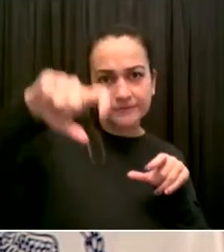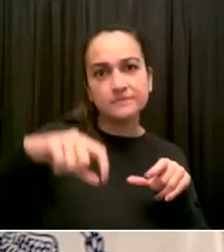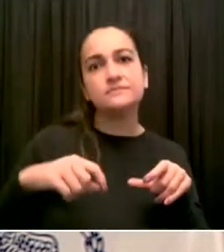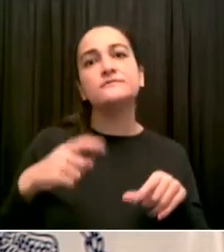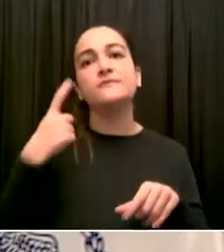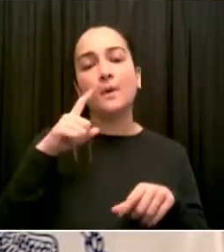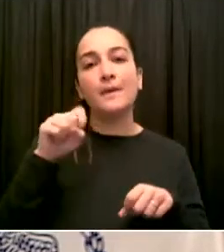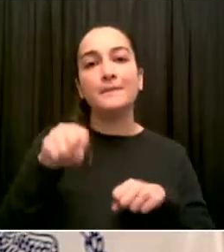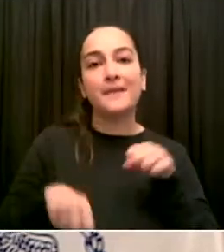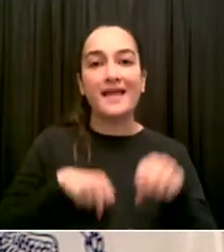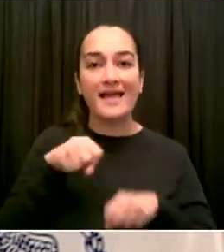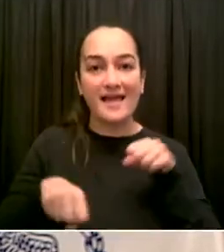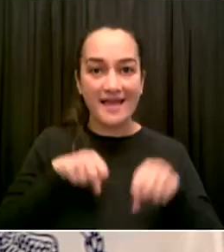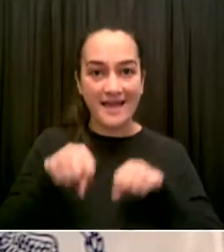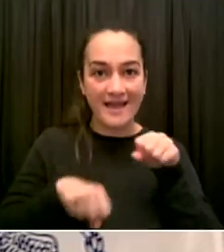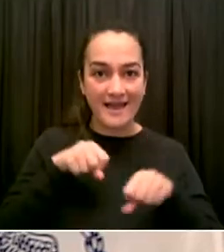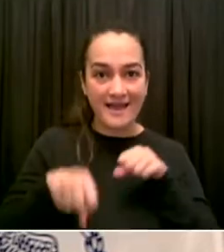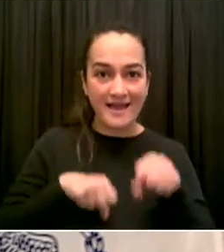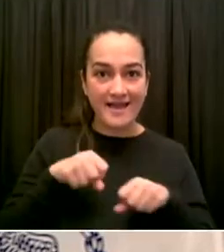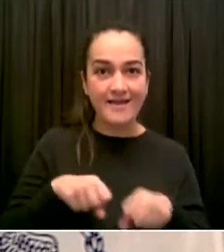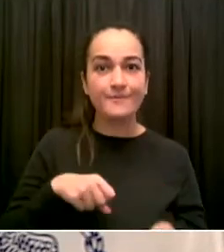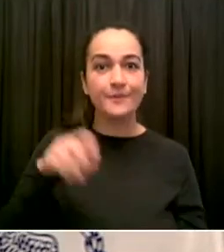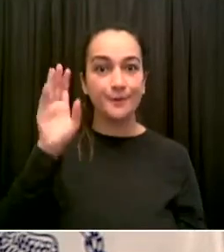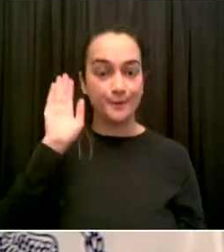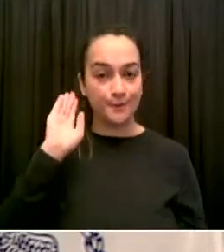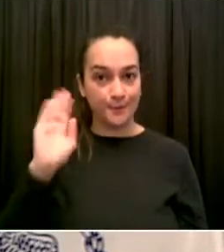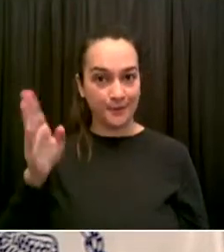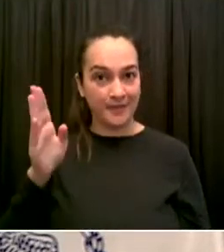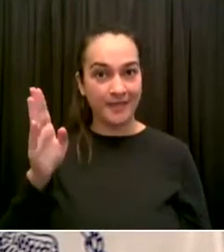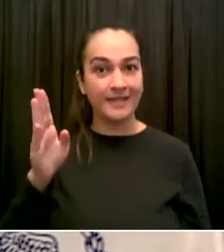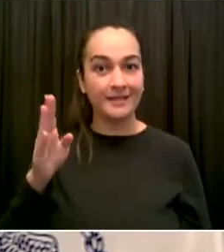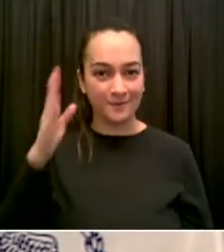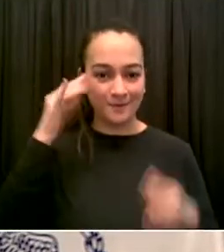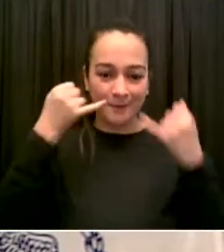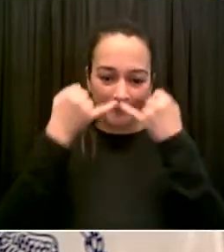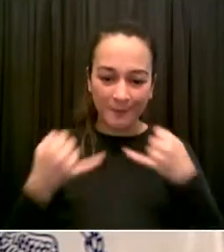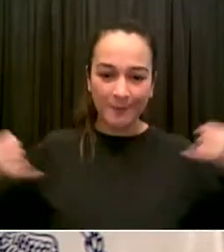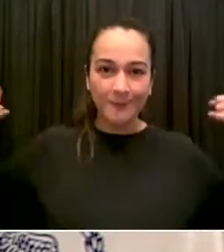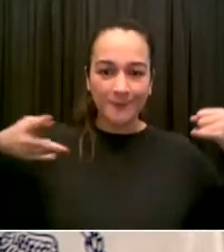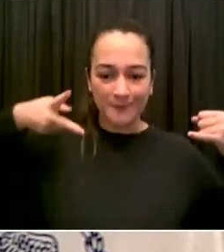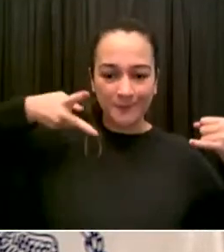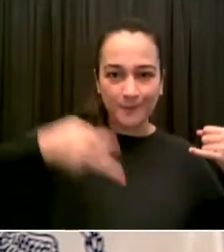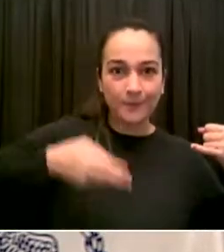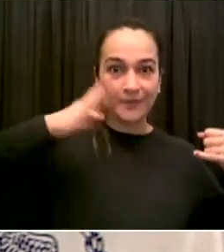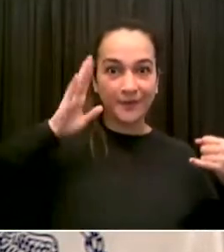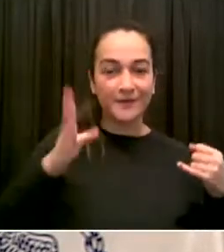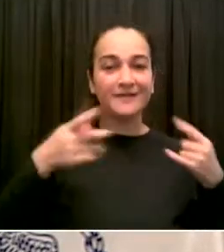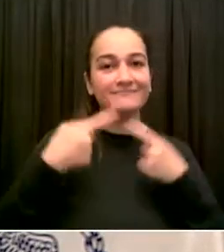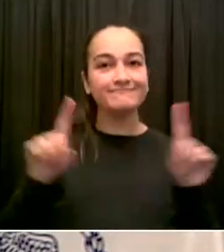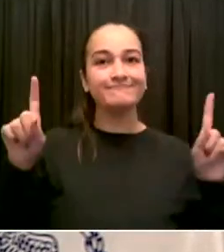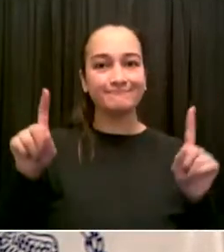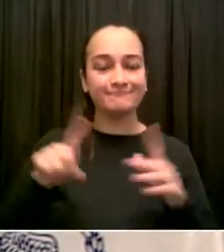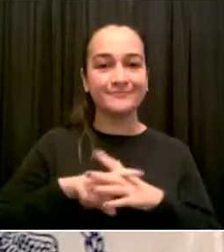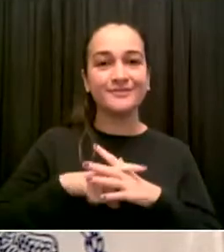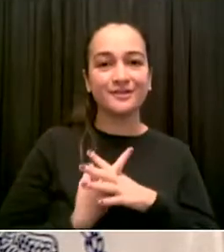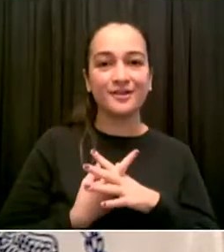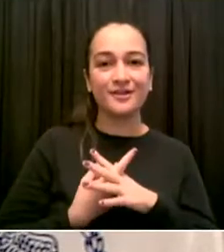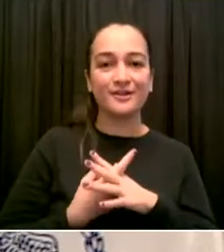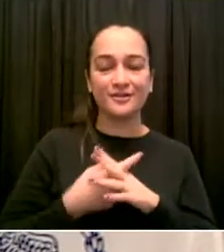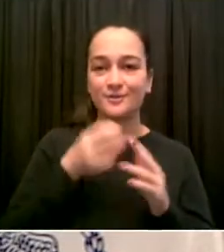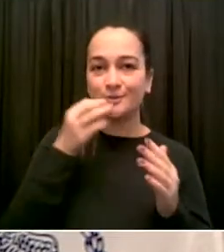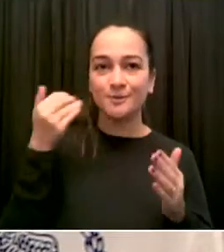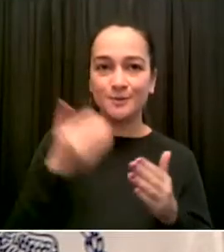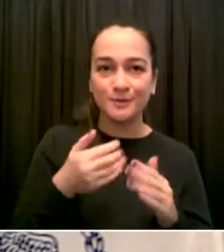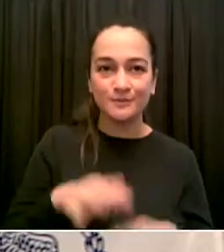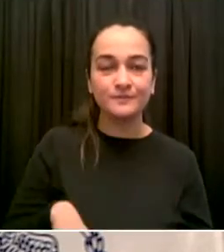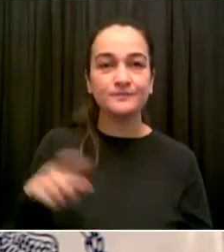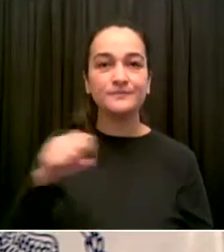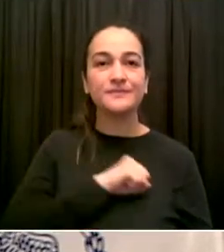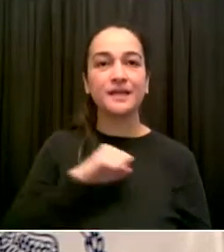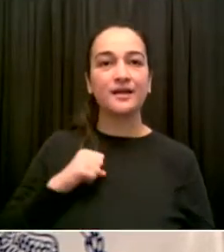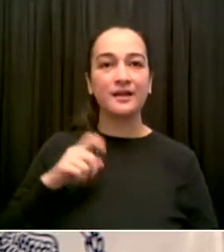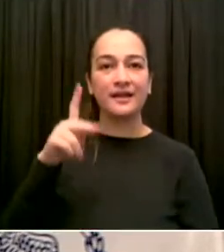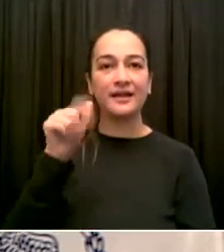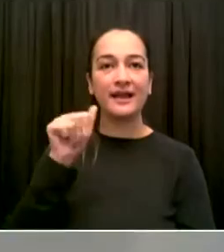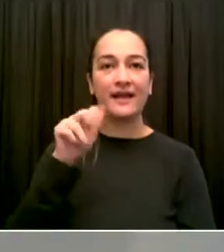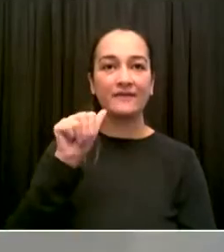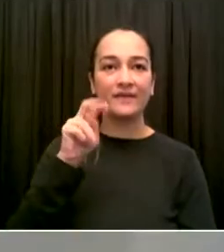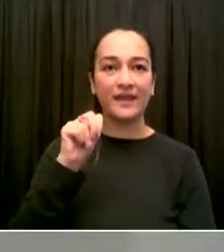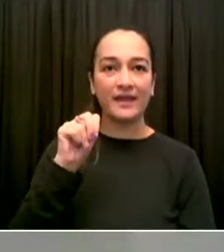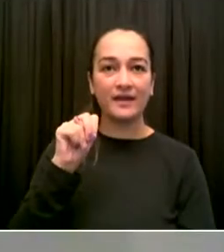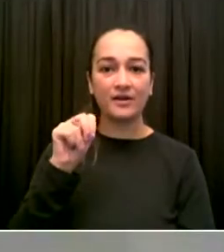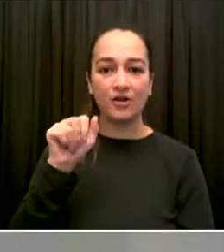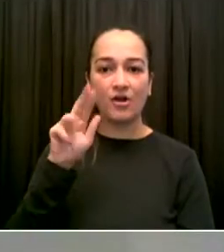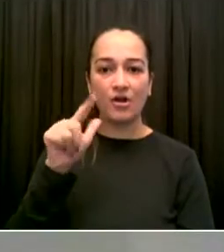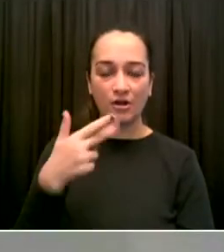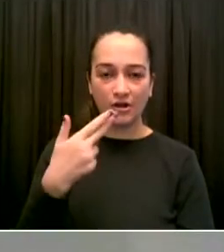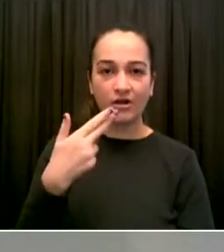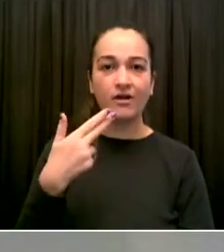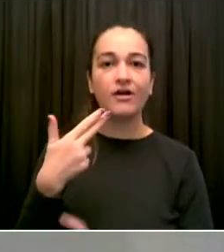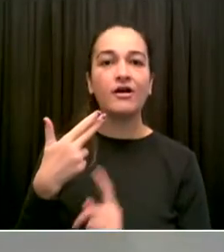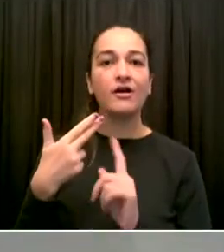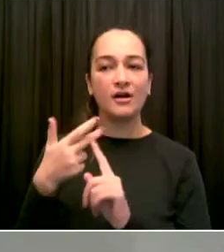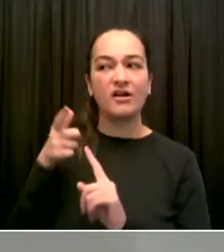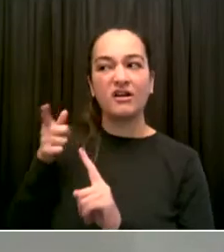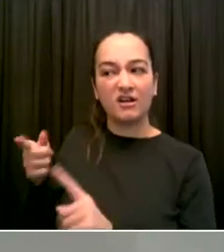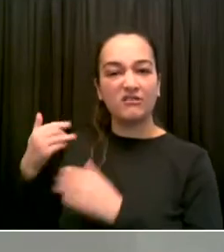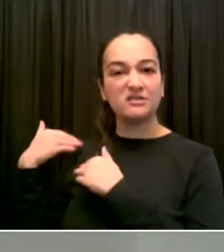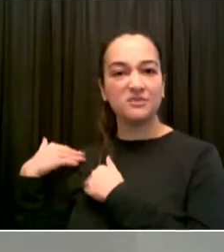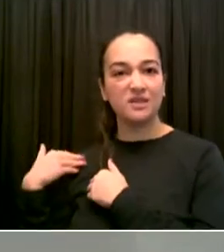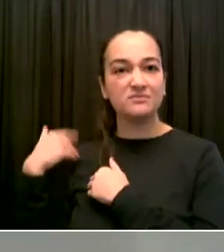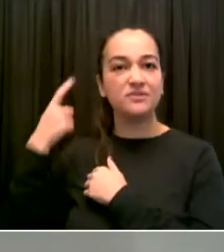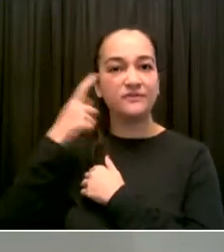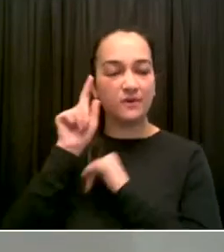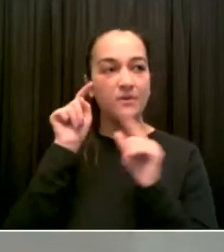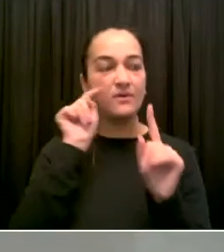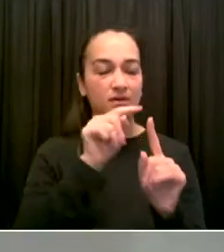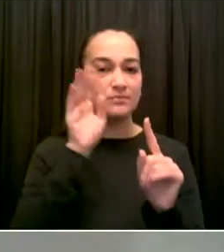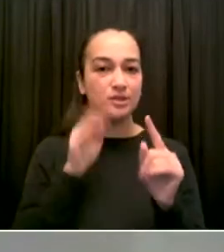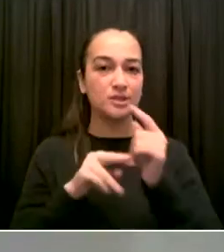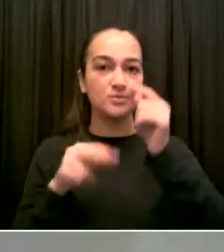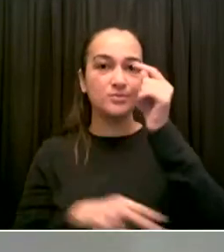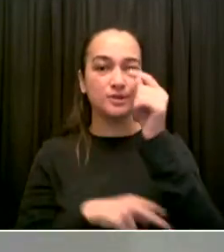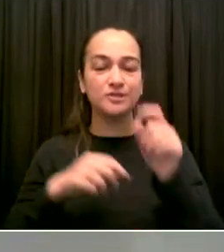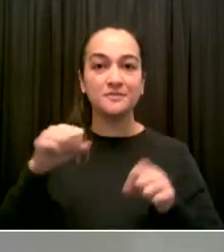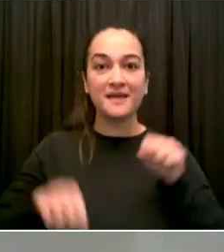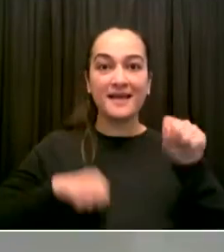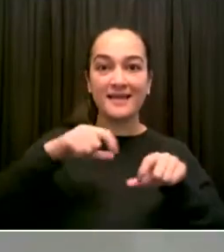SOMEONE WO HIS VERY EXCITED